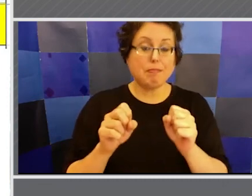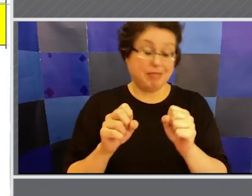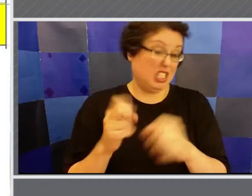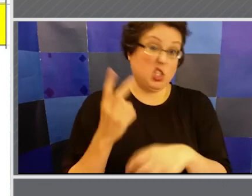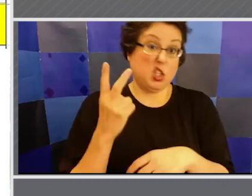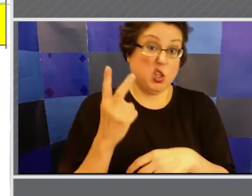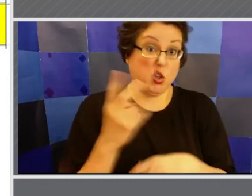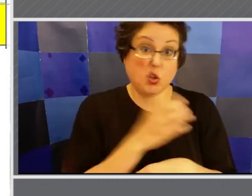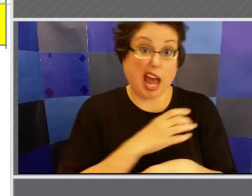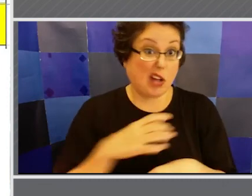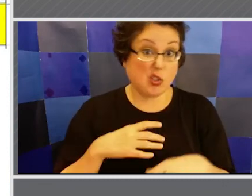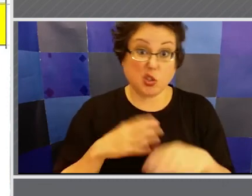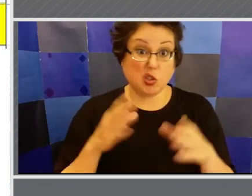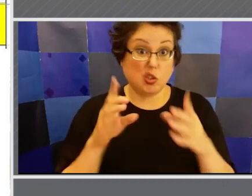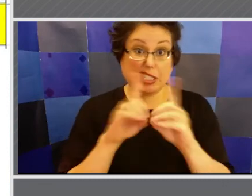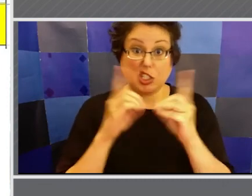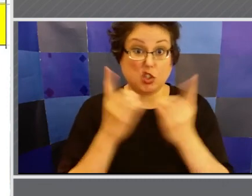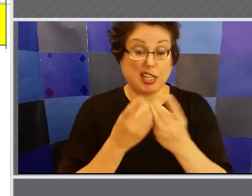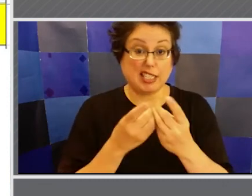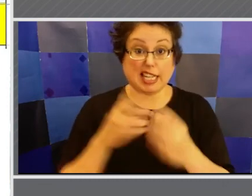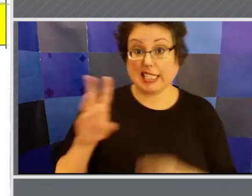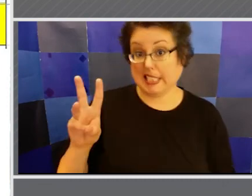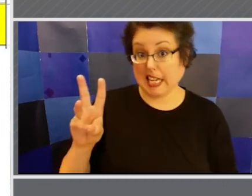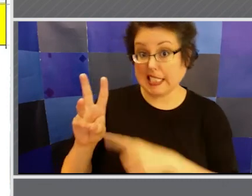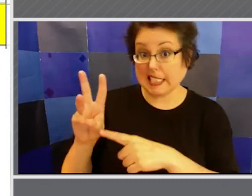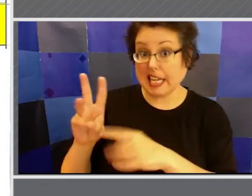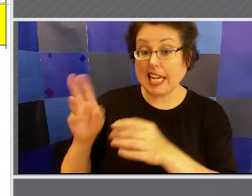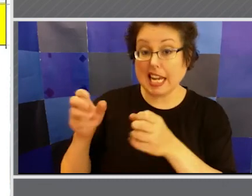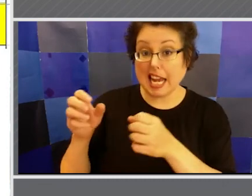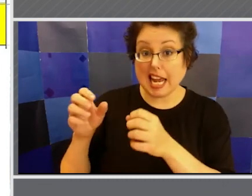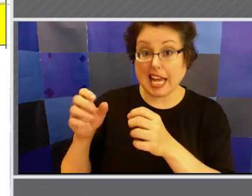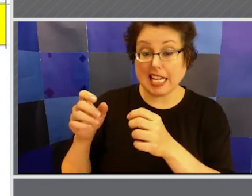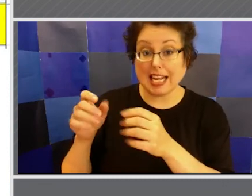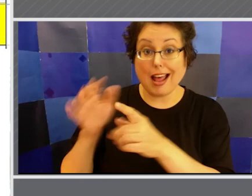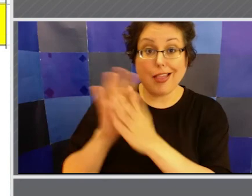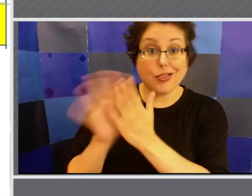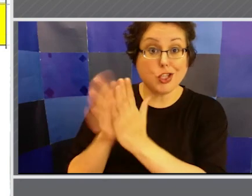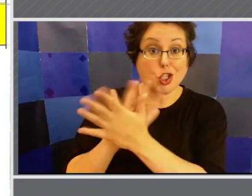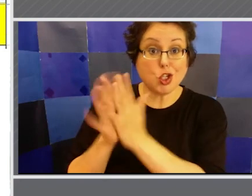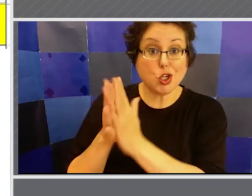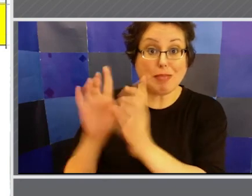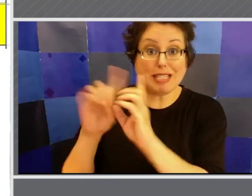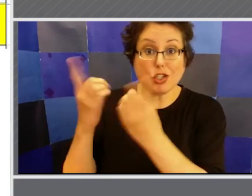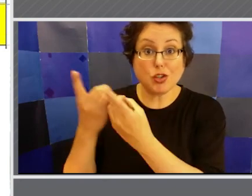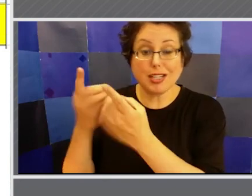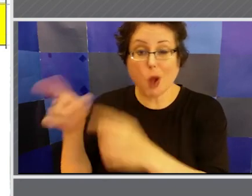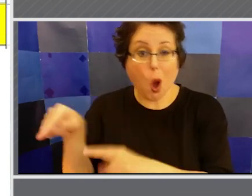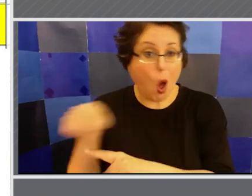six, starting in the Strip District downtown area, all the way up to district seven here in Lawrenceville.